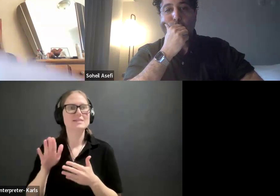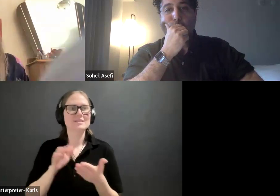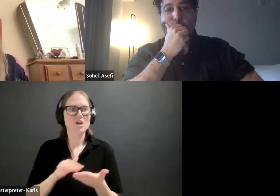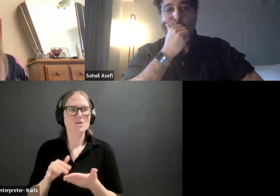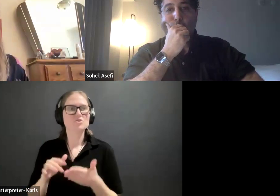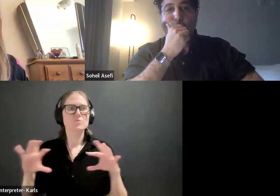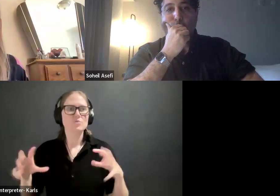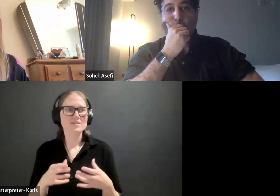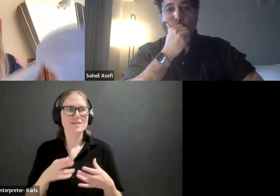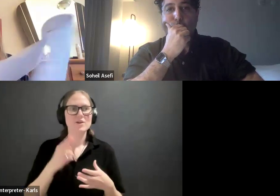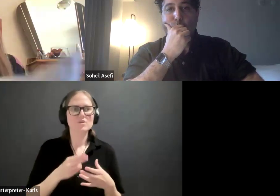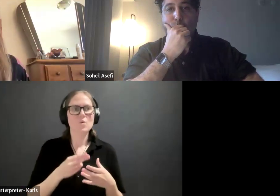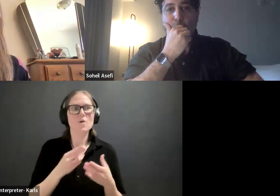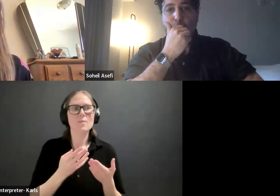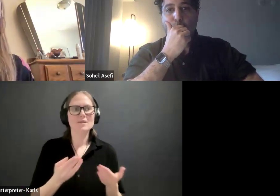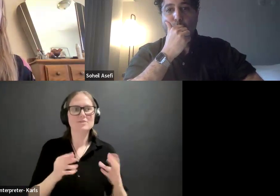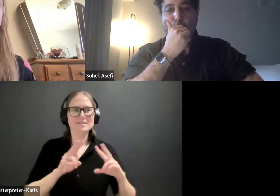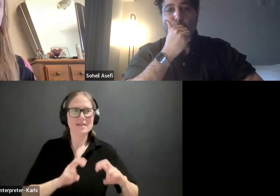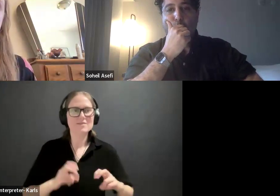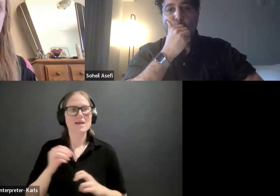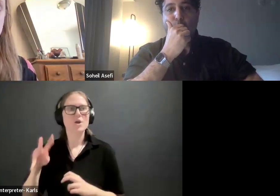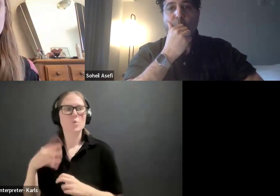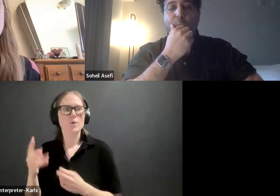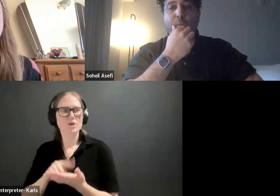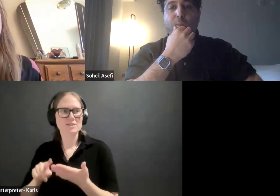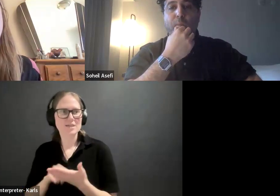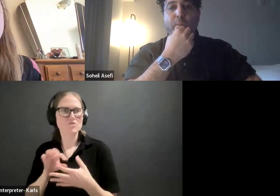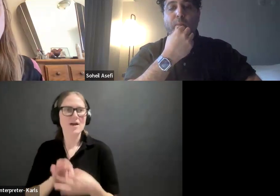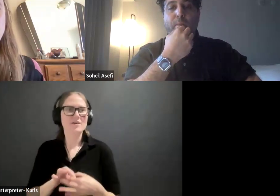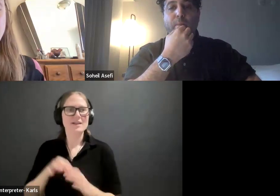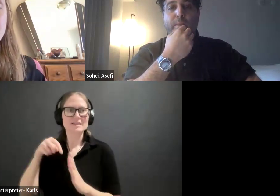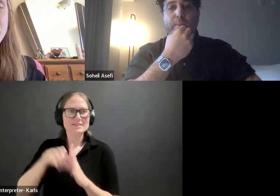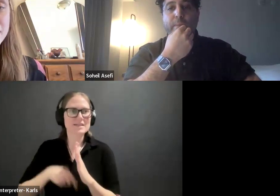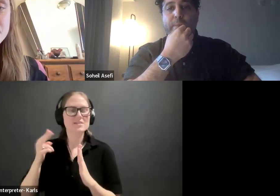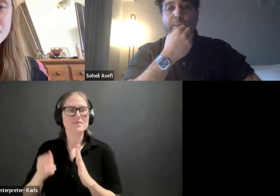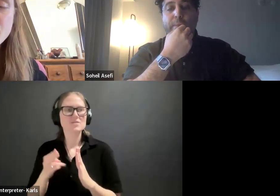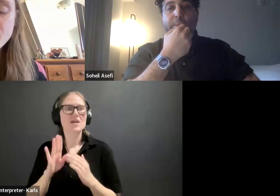grounded in extensive history and archival in Iran, New York, and Berlin.